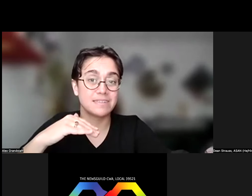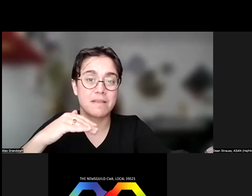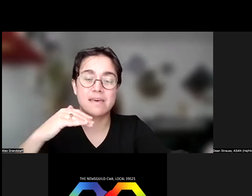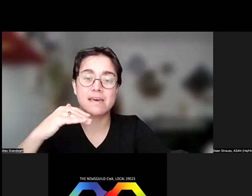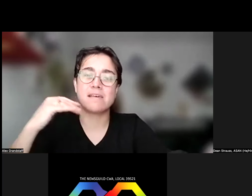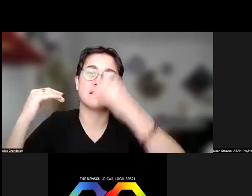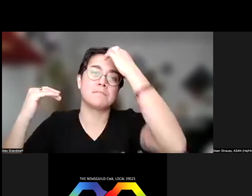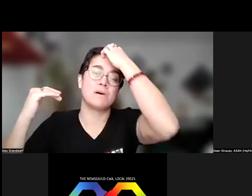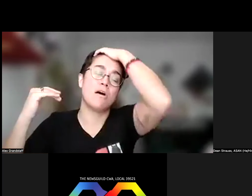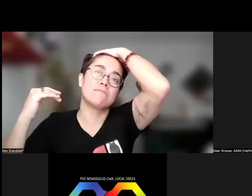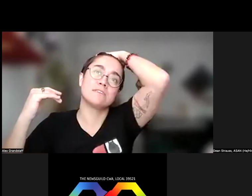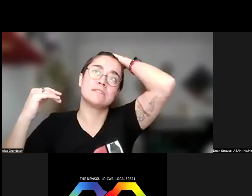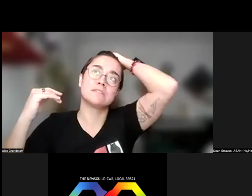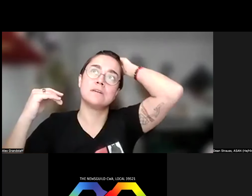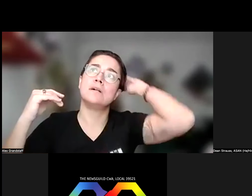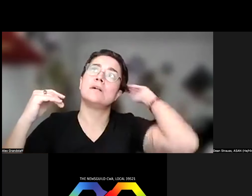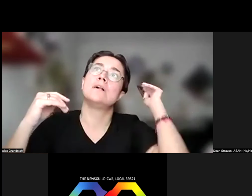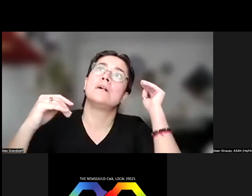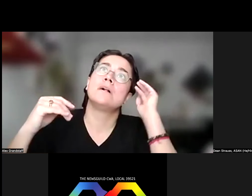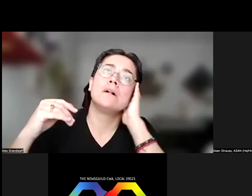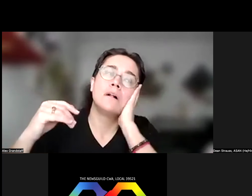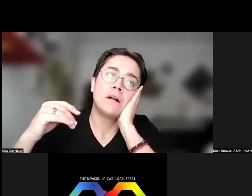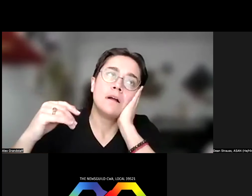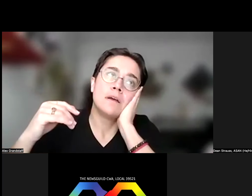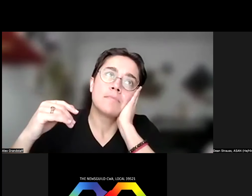That is not a simple button up answer.